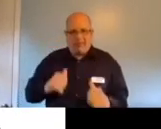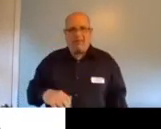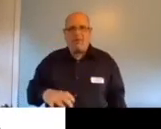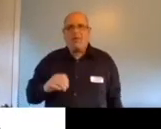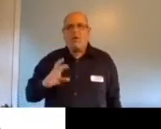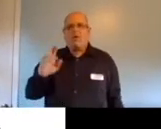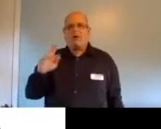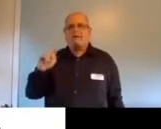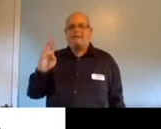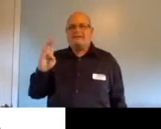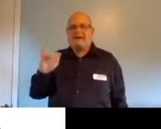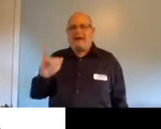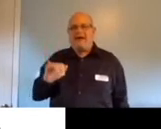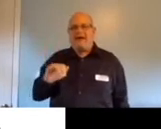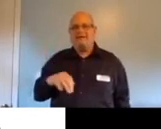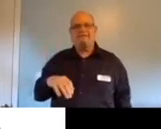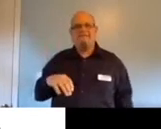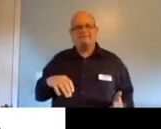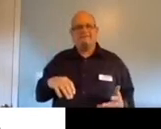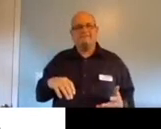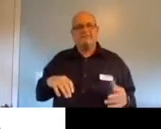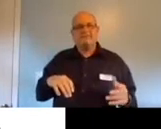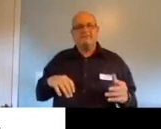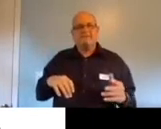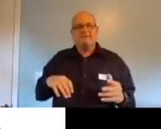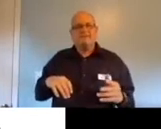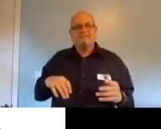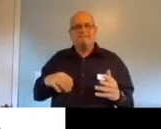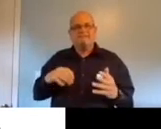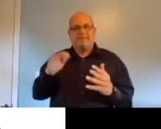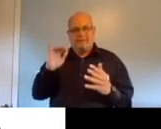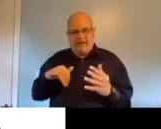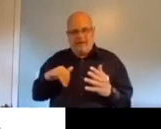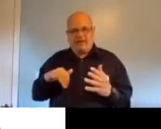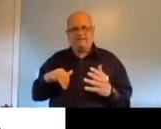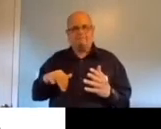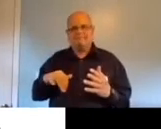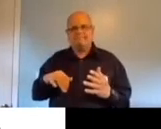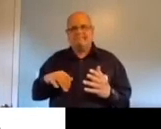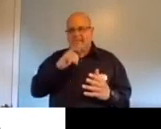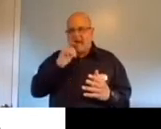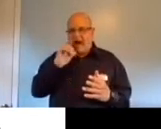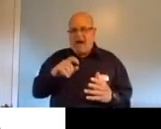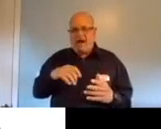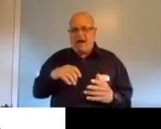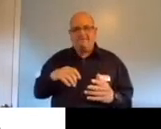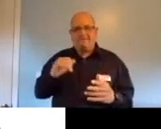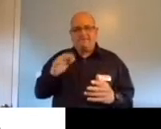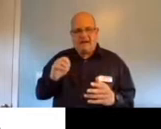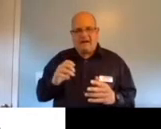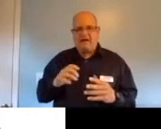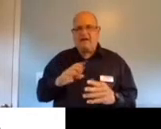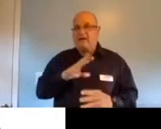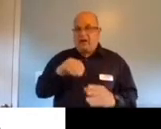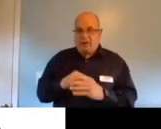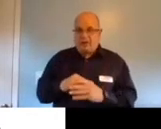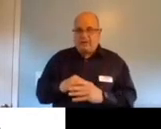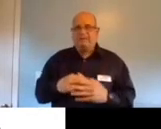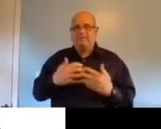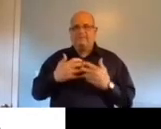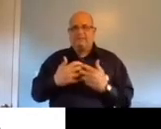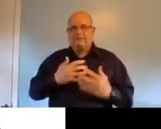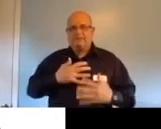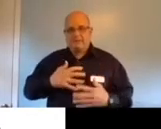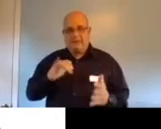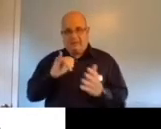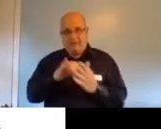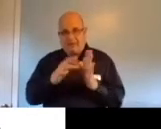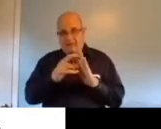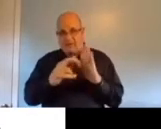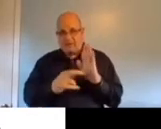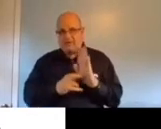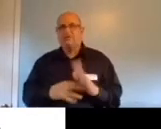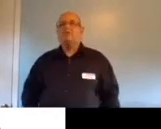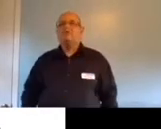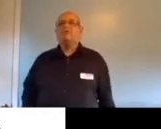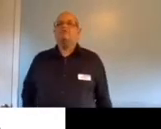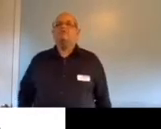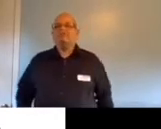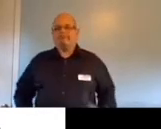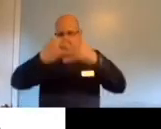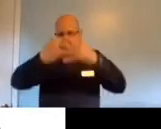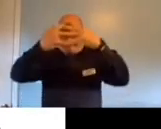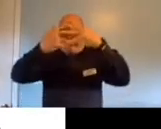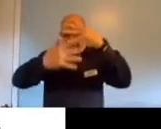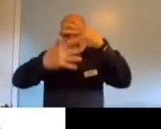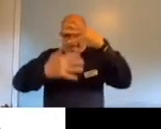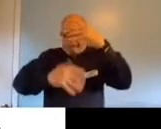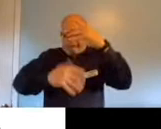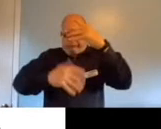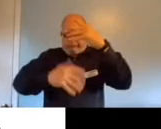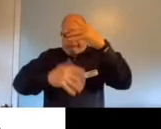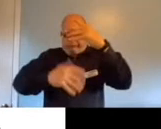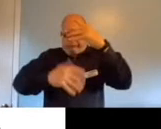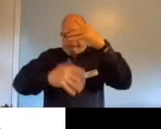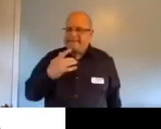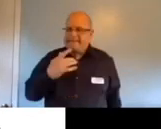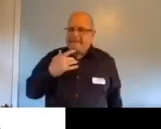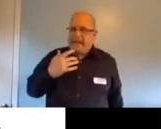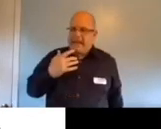and it was a laundry list saying we can exclude you from